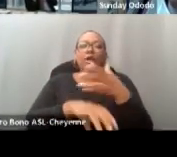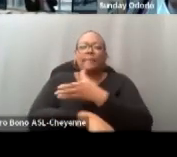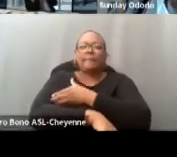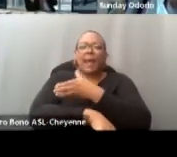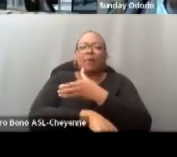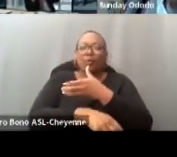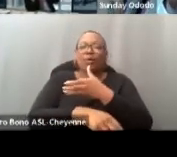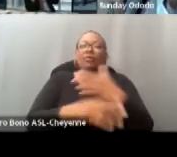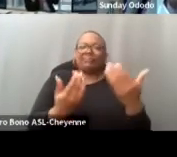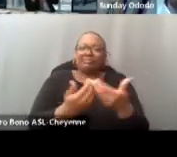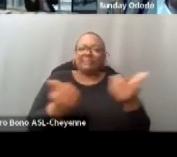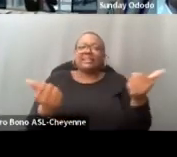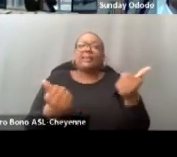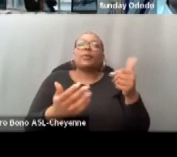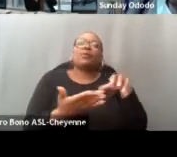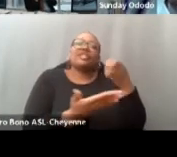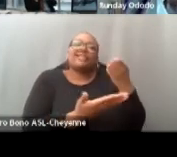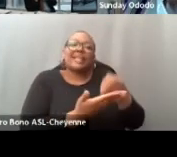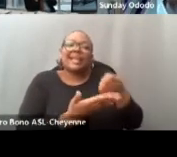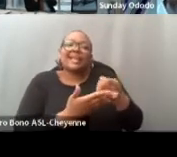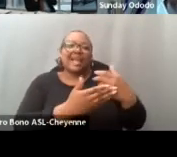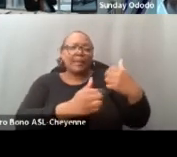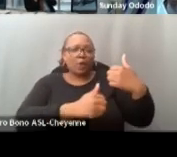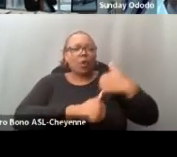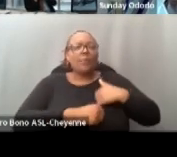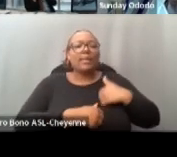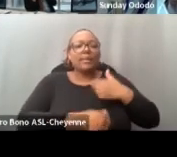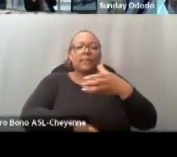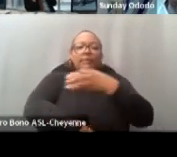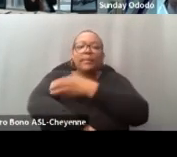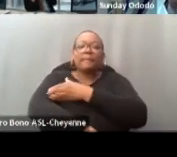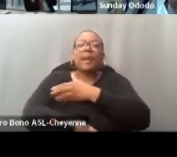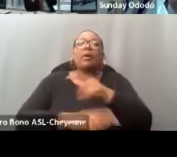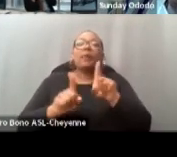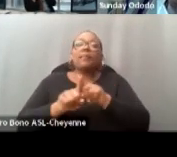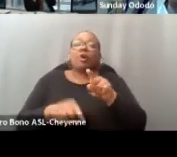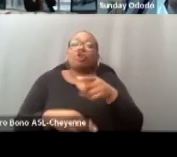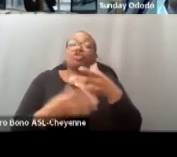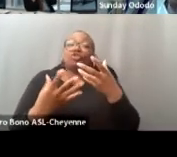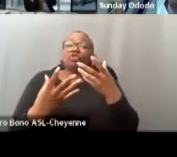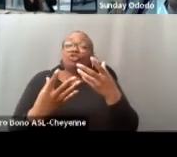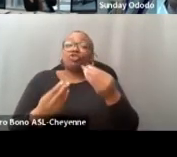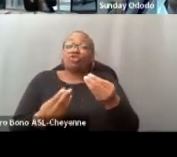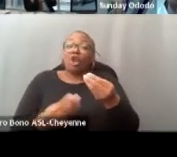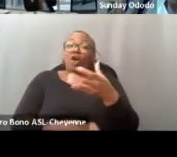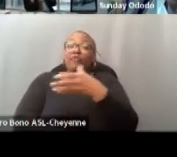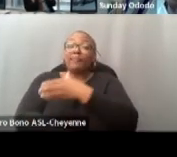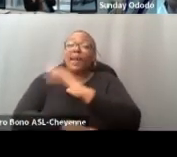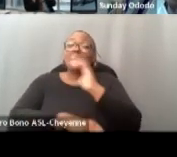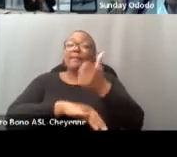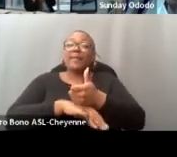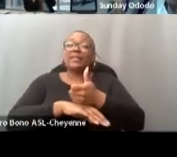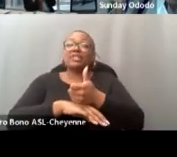which is economic or military power. And soft power is based on the power of persuasion,